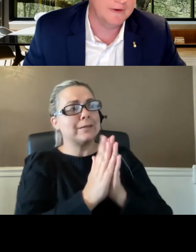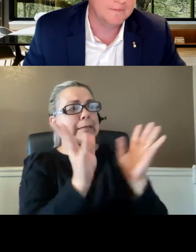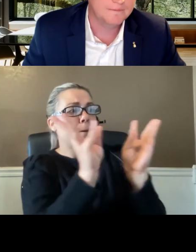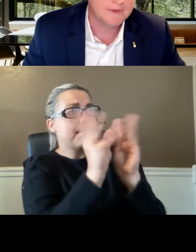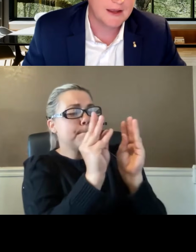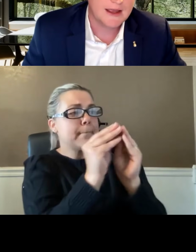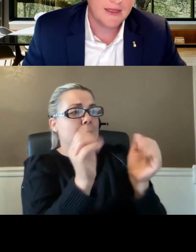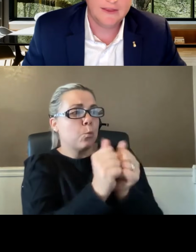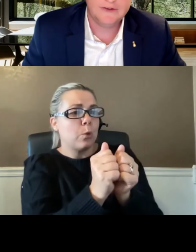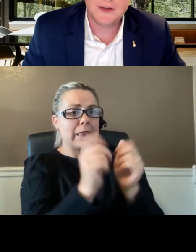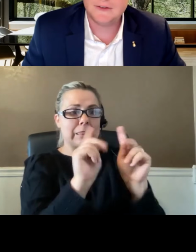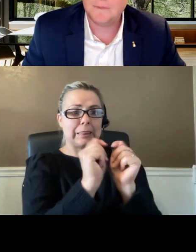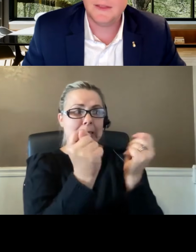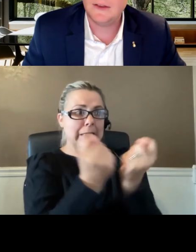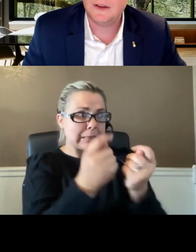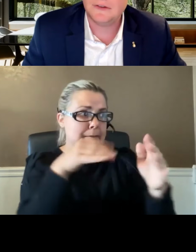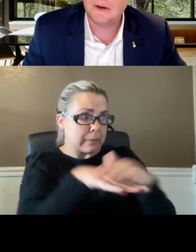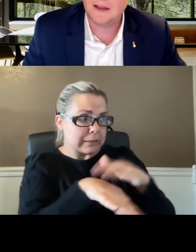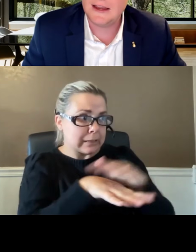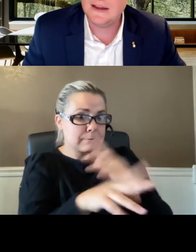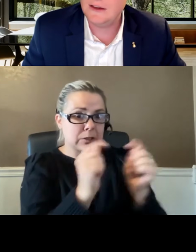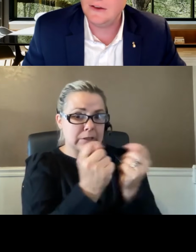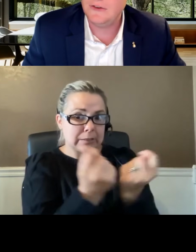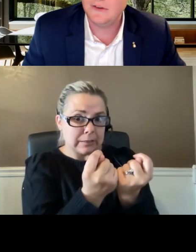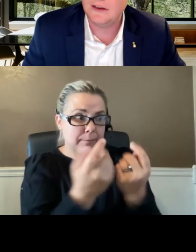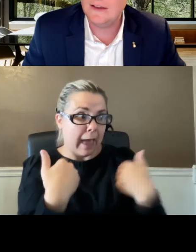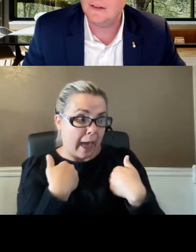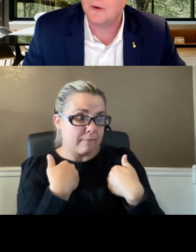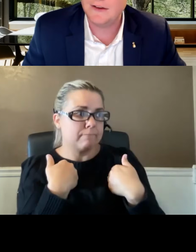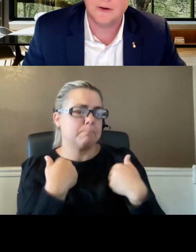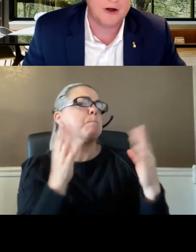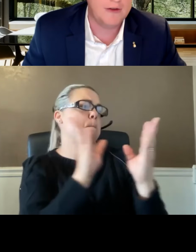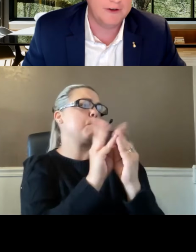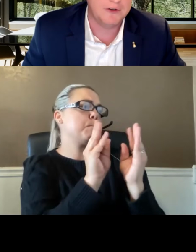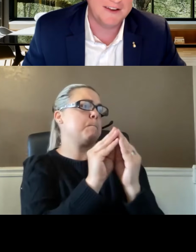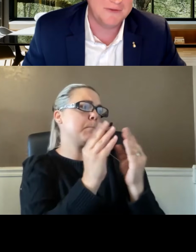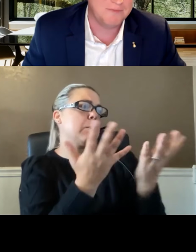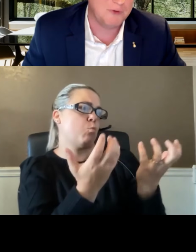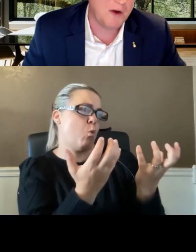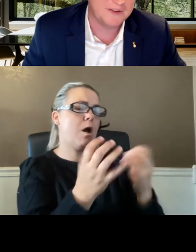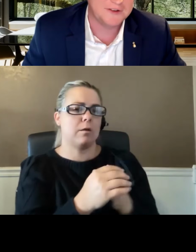vendor. This is not something that is necessarily easy, is easily granted or often granted request,